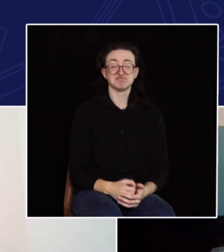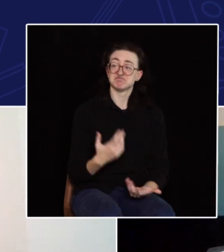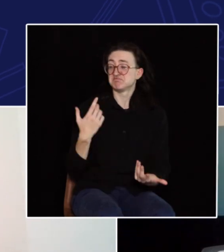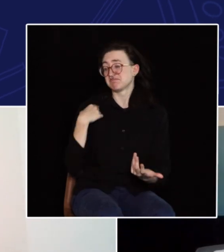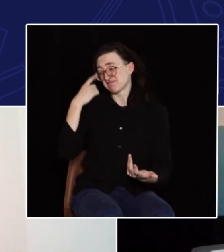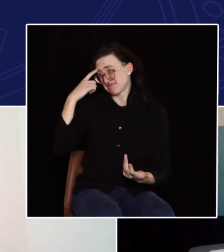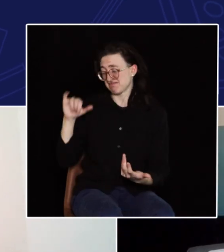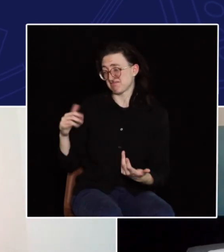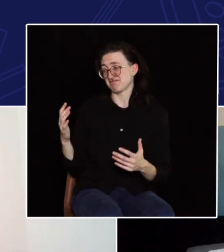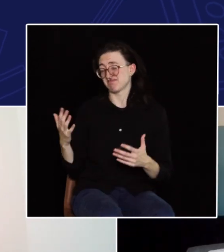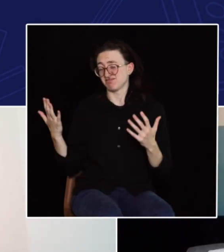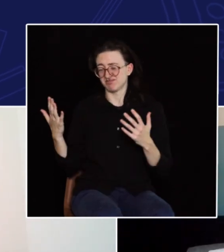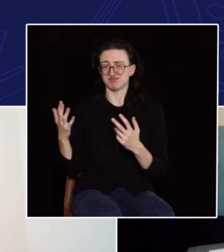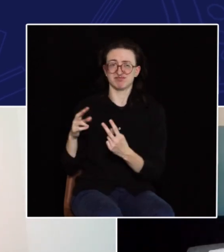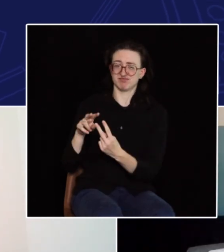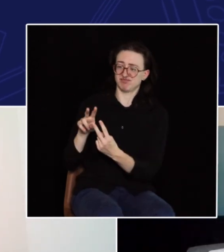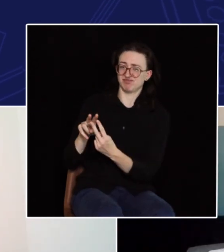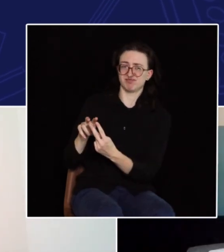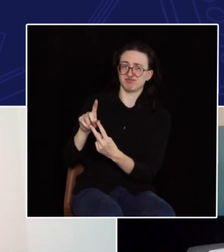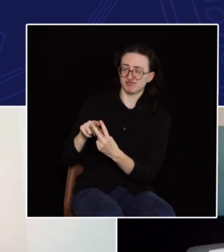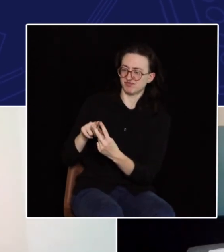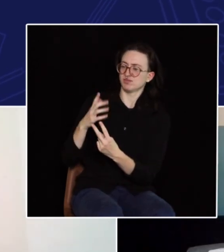[ZAIN:] I mean, that's about it.